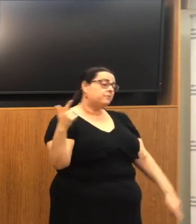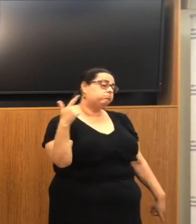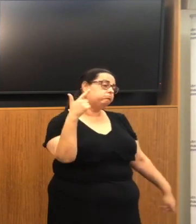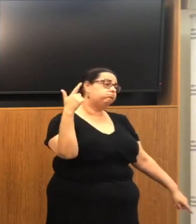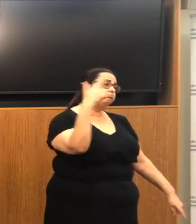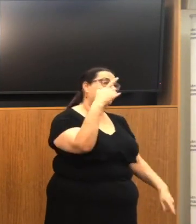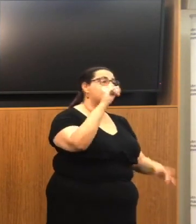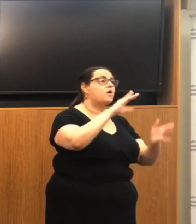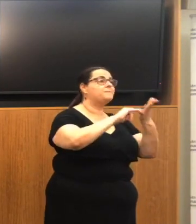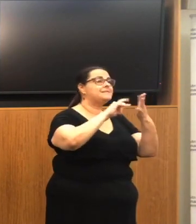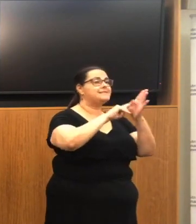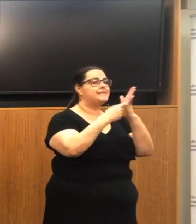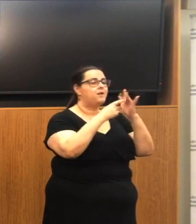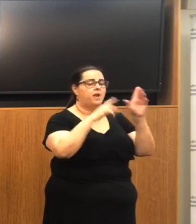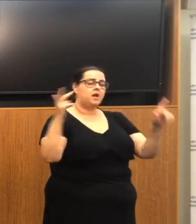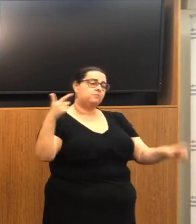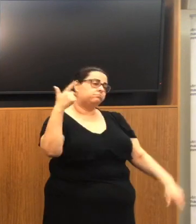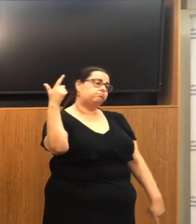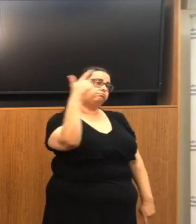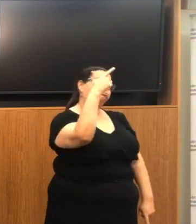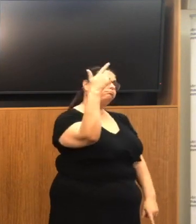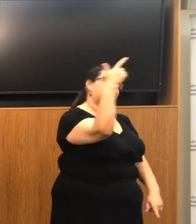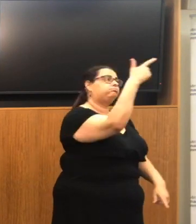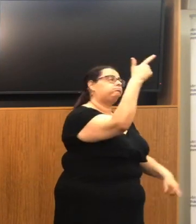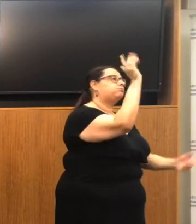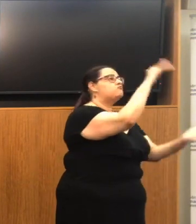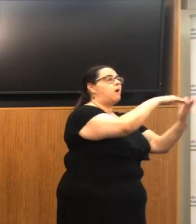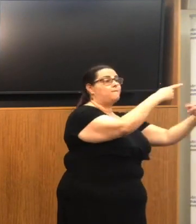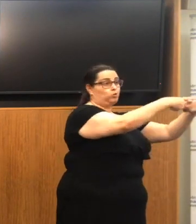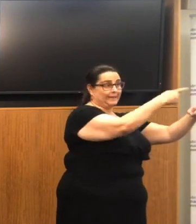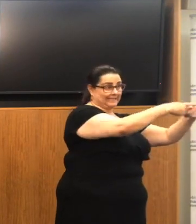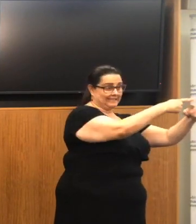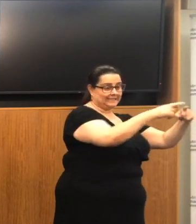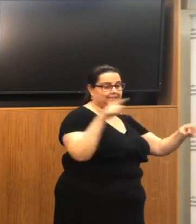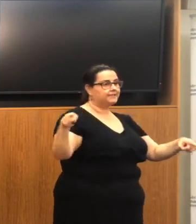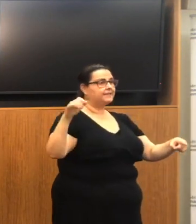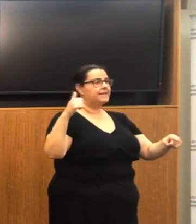from Syria to Greece, his hearing aide was damaged.